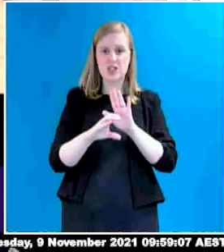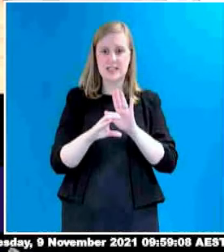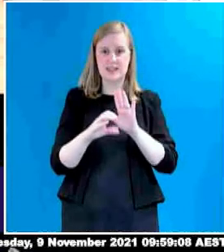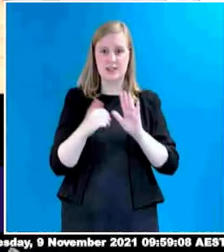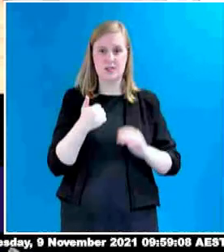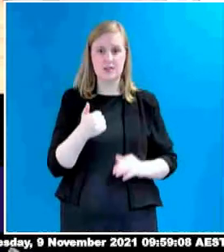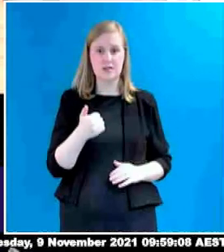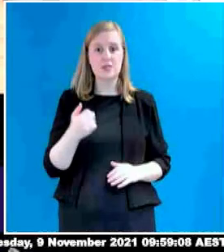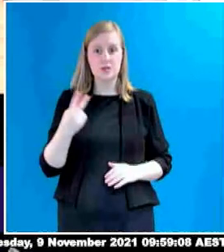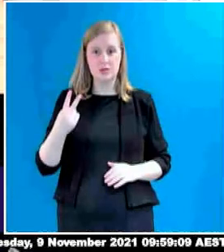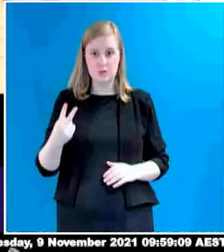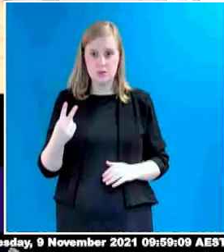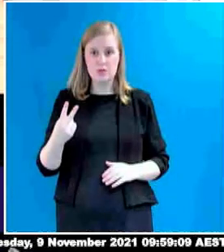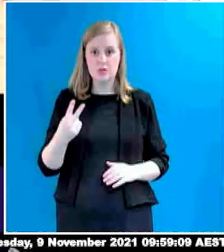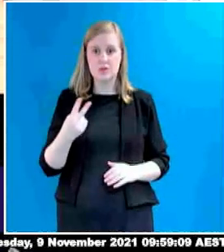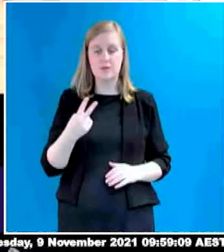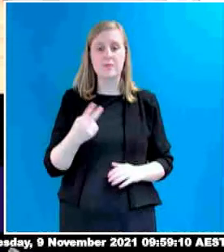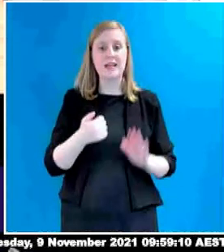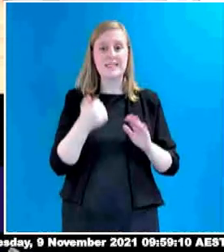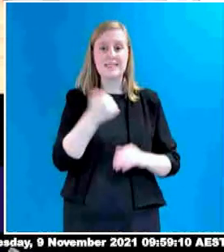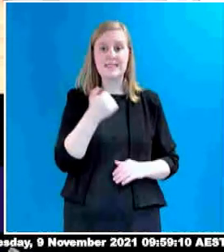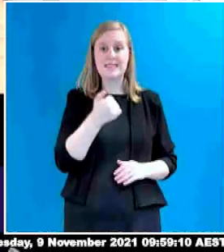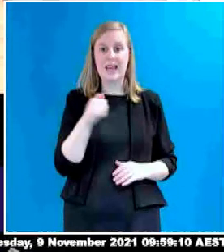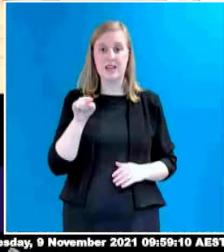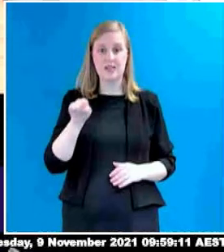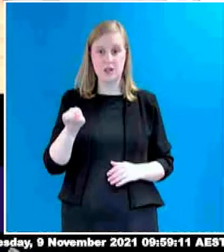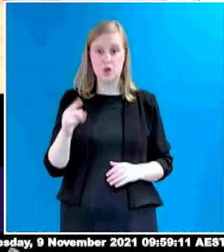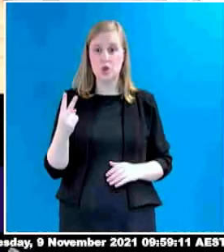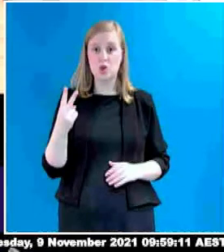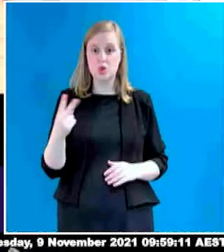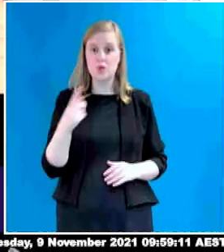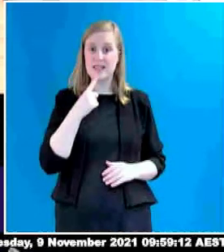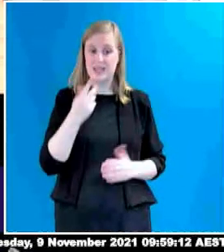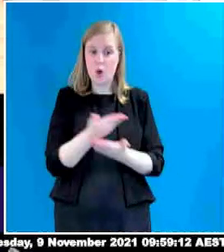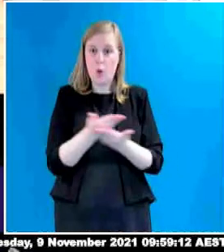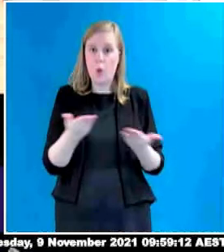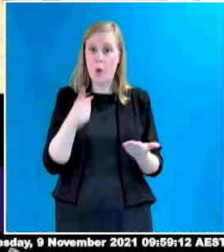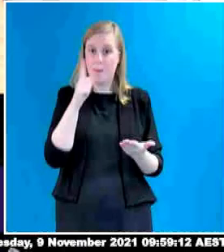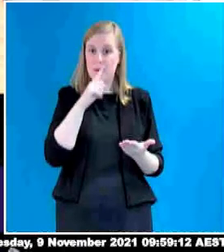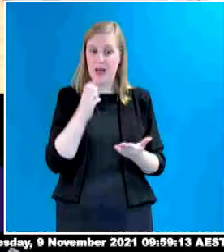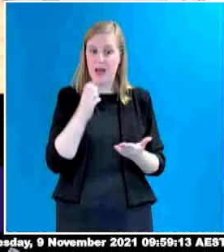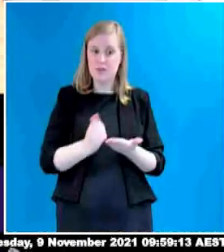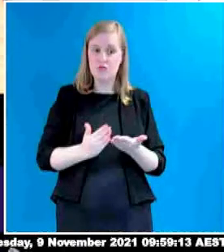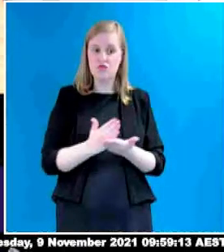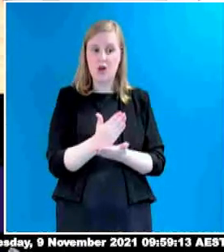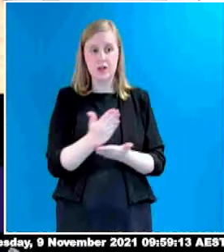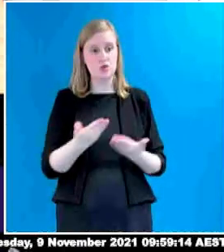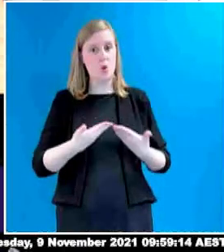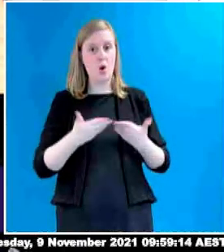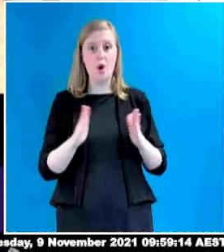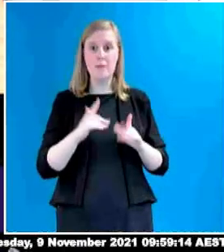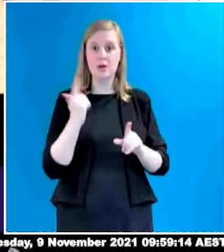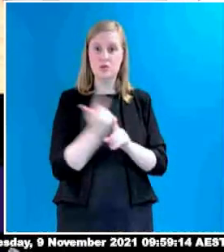This right includes the freedom to seek, receive and impart information and ideas of all kinds, regardless of borders ....